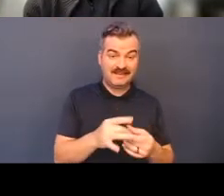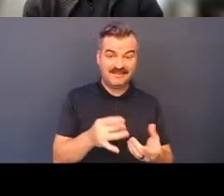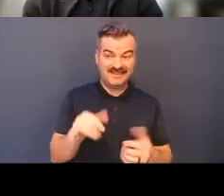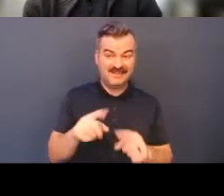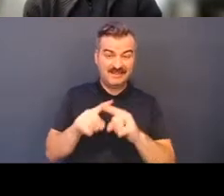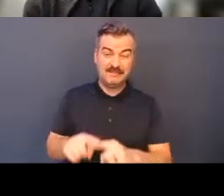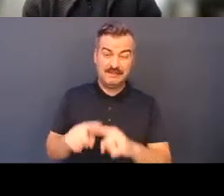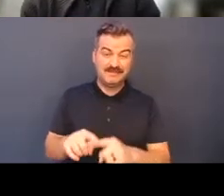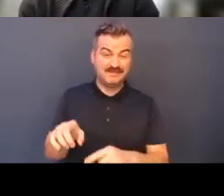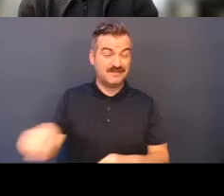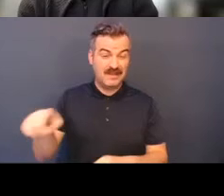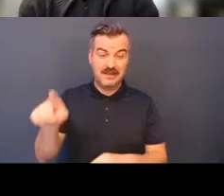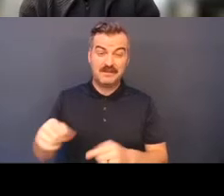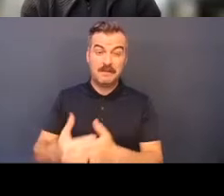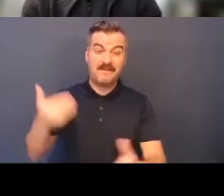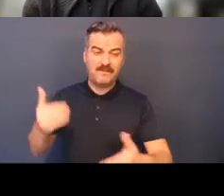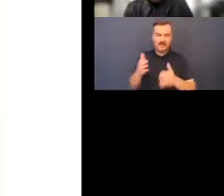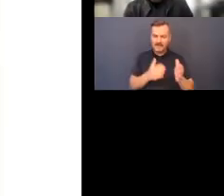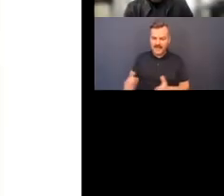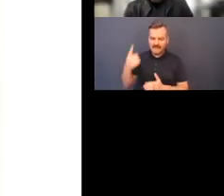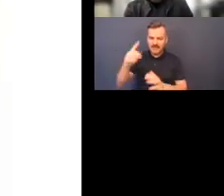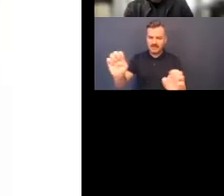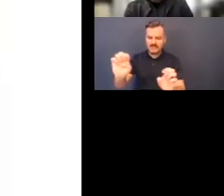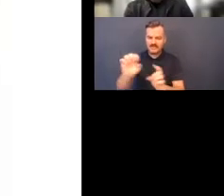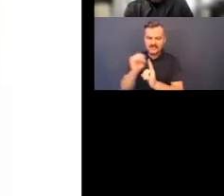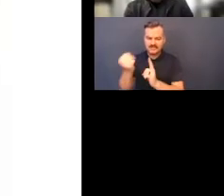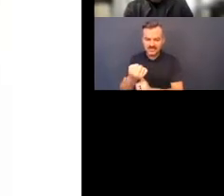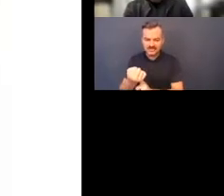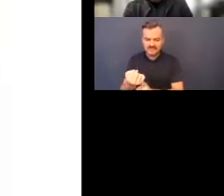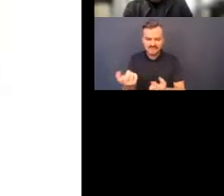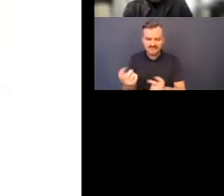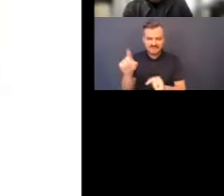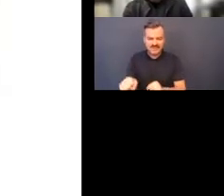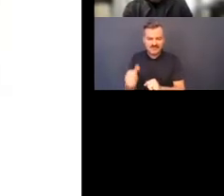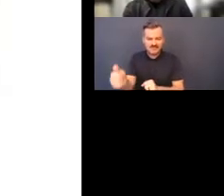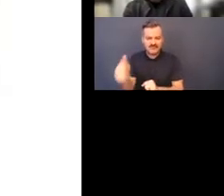disabled person to plan ahead for an emergency situation such that they can accommodate themselves